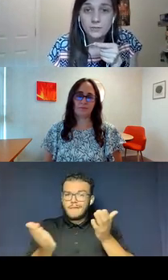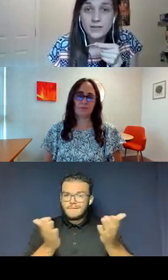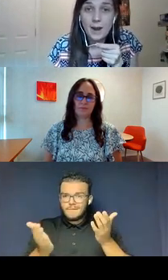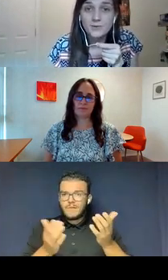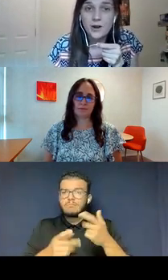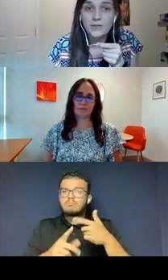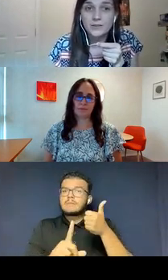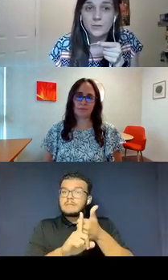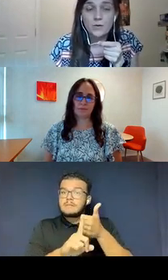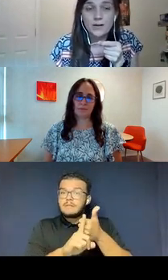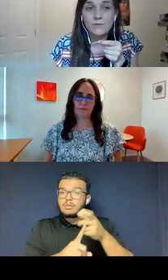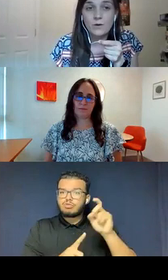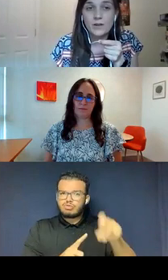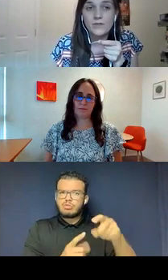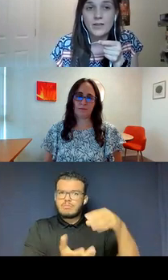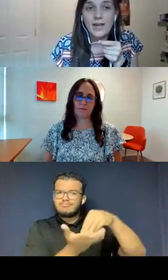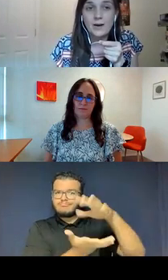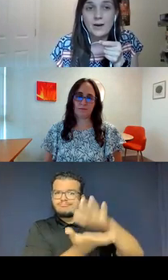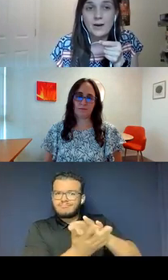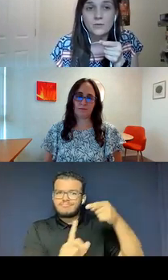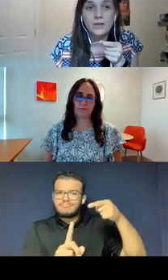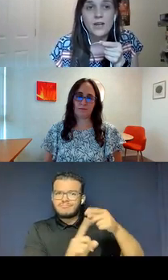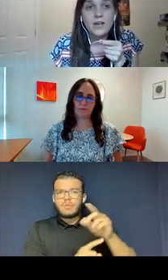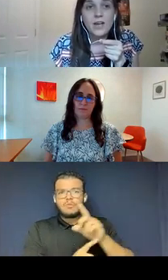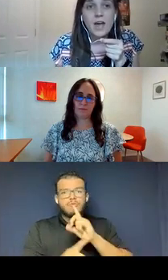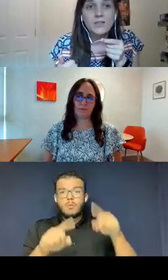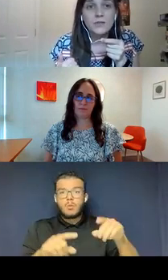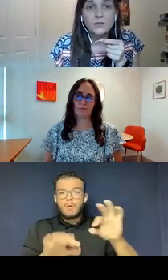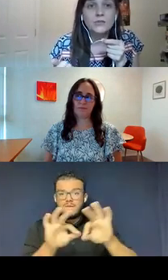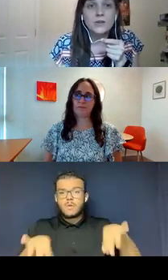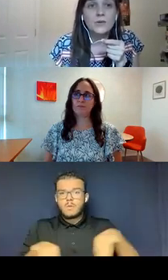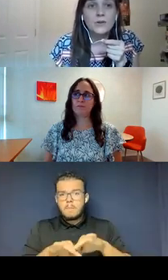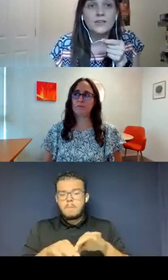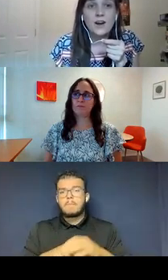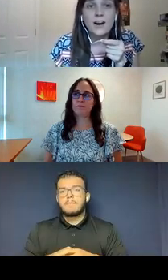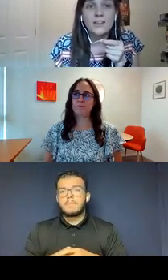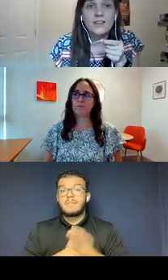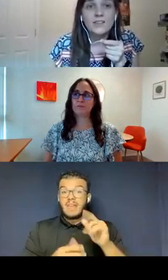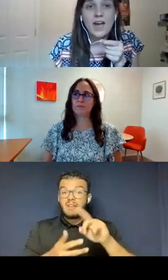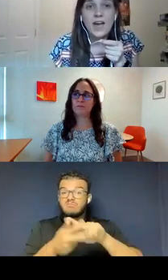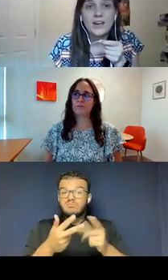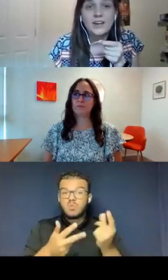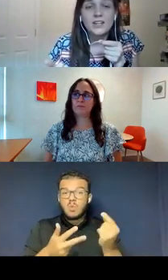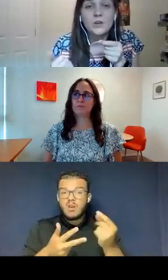be captured on this reporting form that you're filling out. And those three bullets are that you're